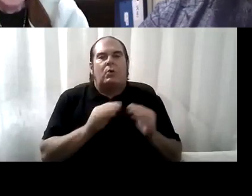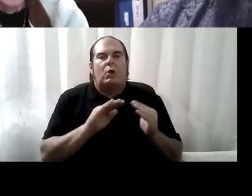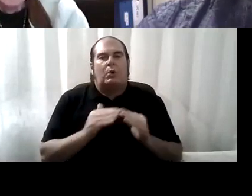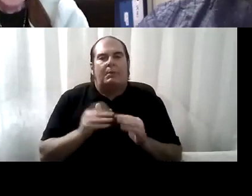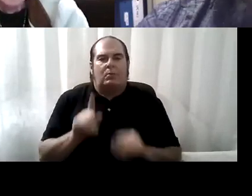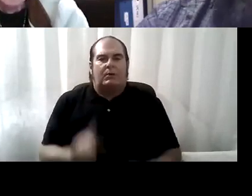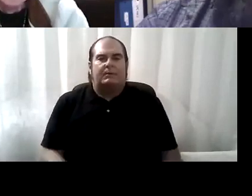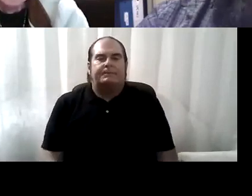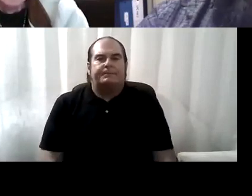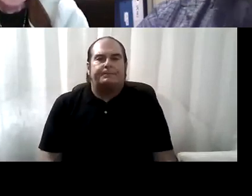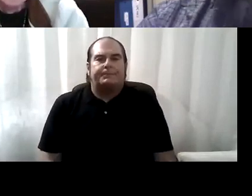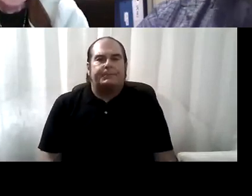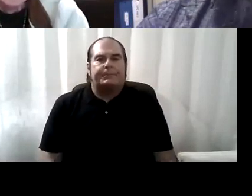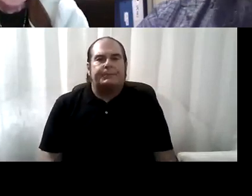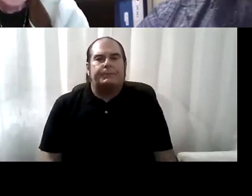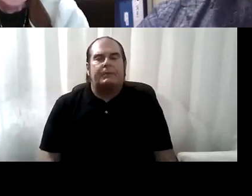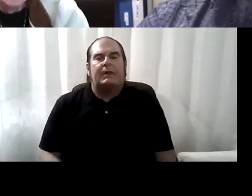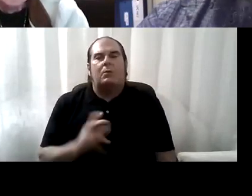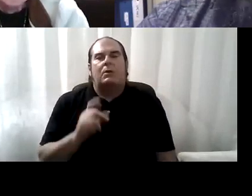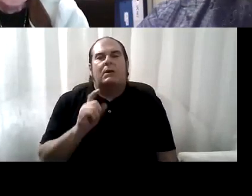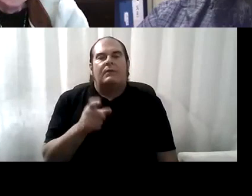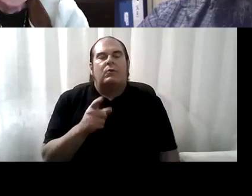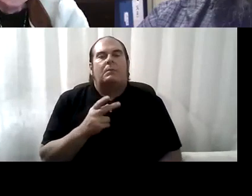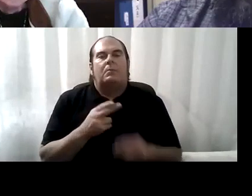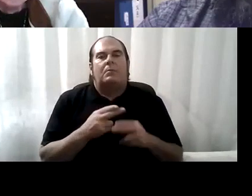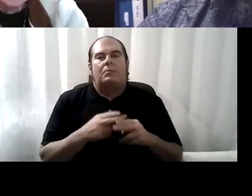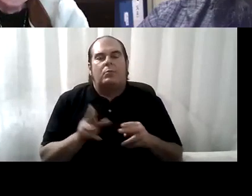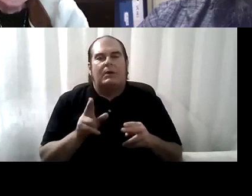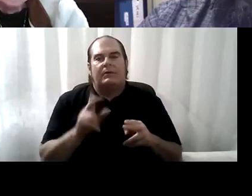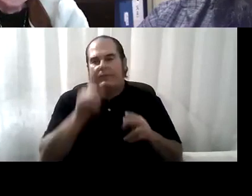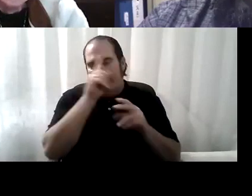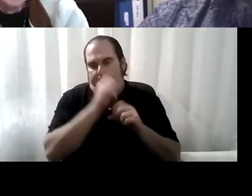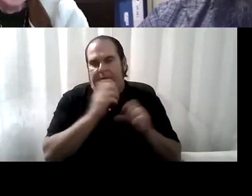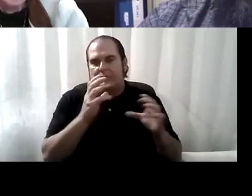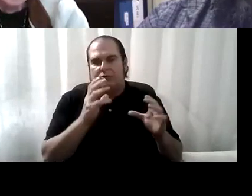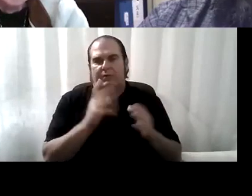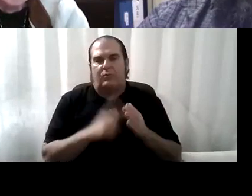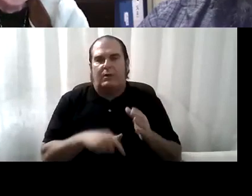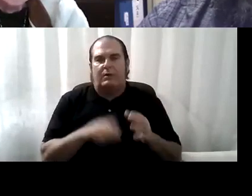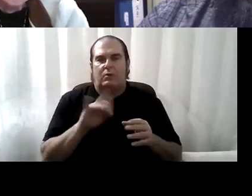And I want to just give you a brief picture of what that unit looks like at our center.